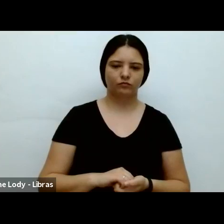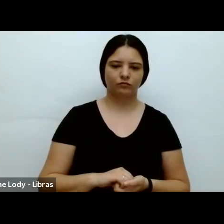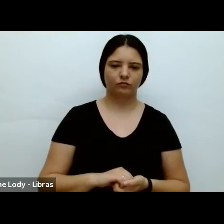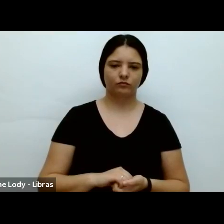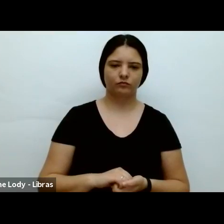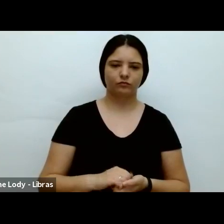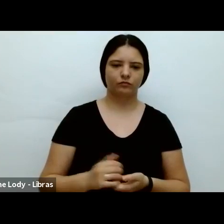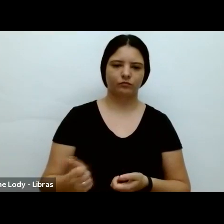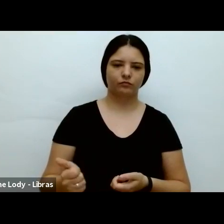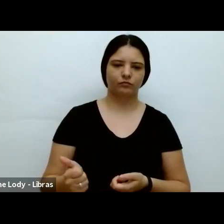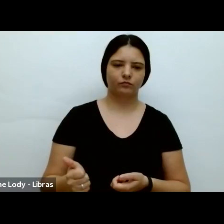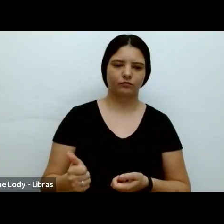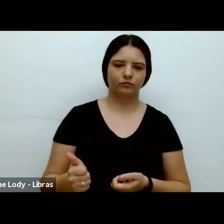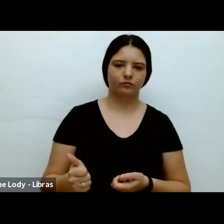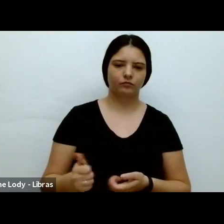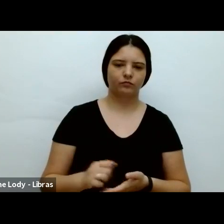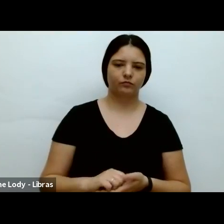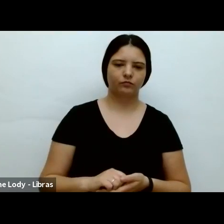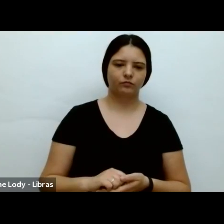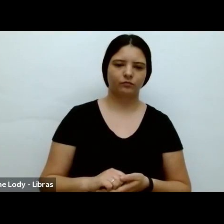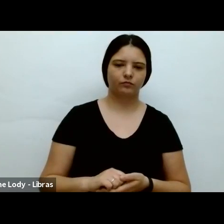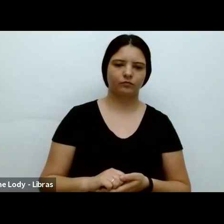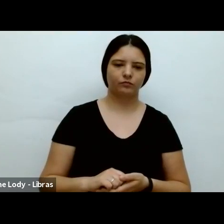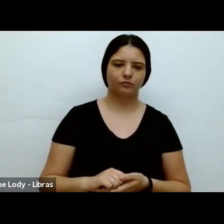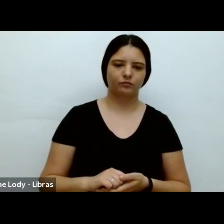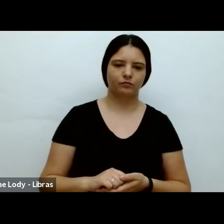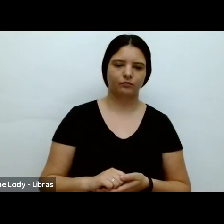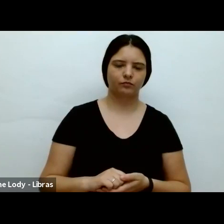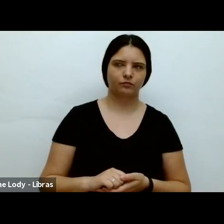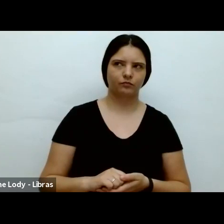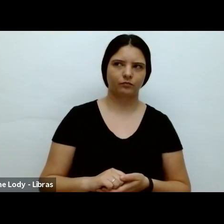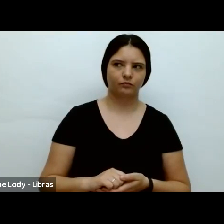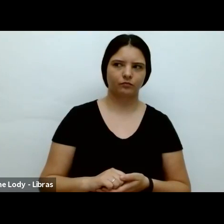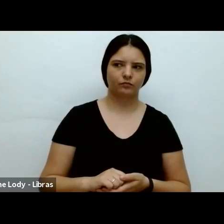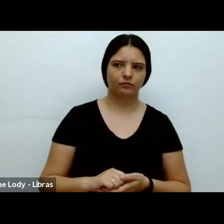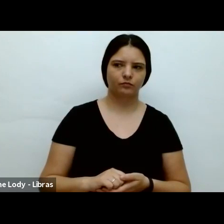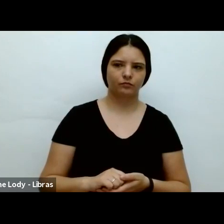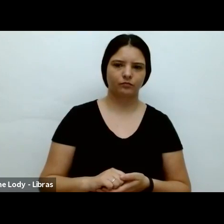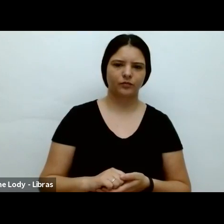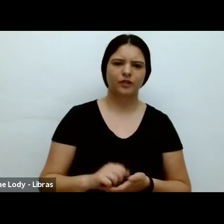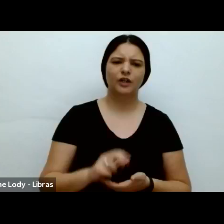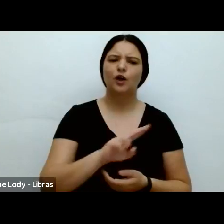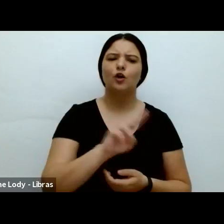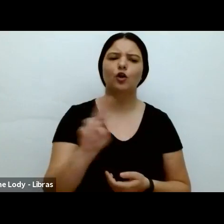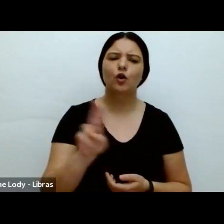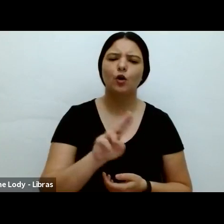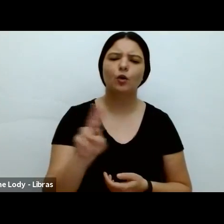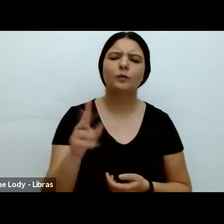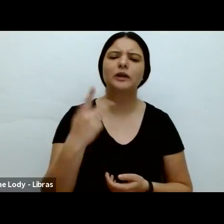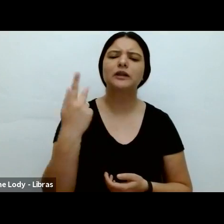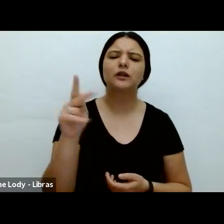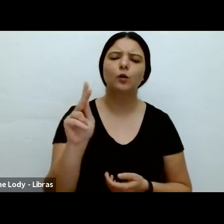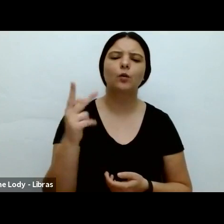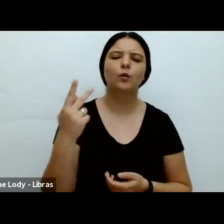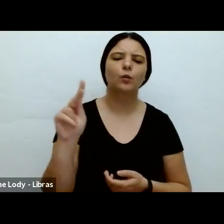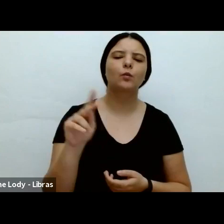Yeah. The second aspect Yeah. The second aspect is this. game.